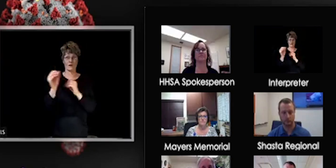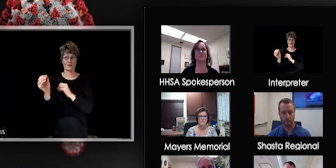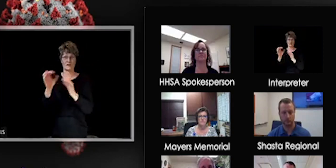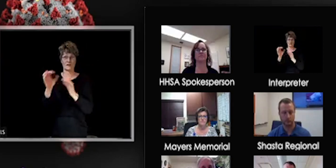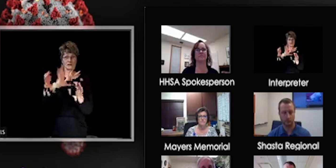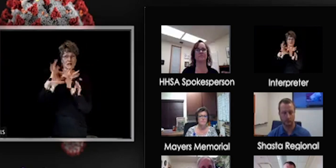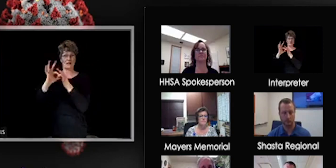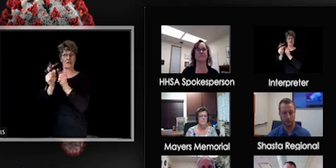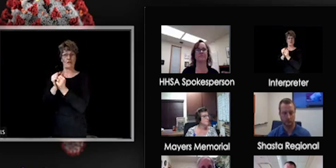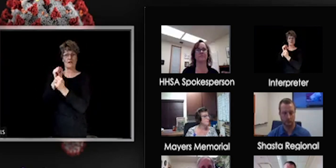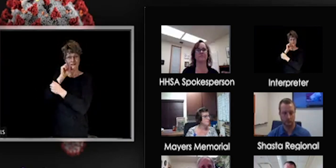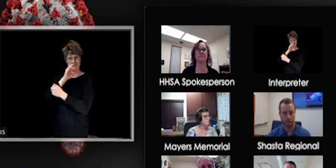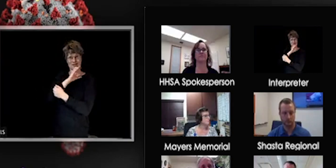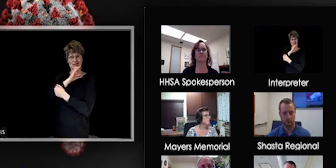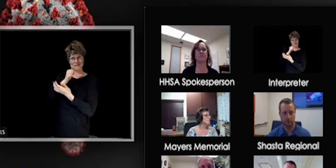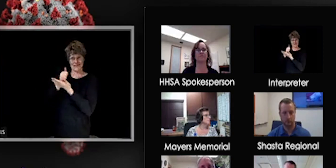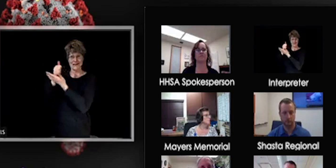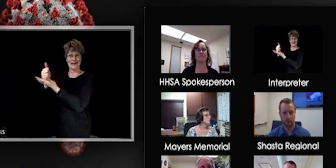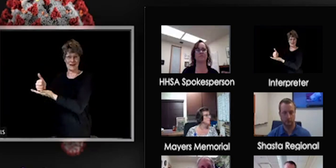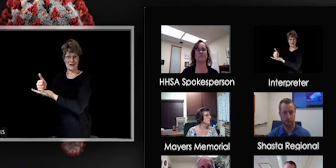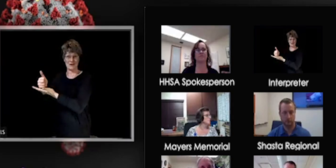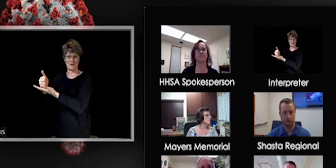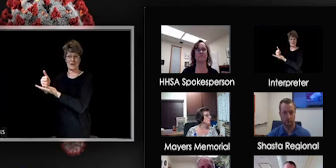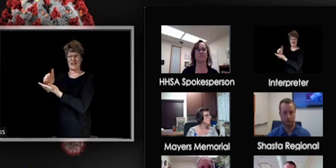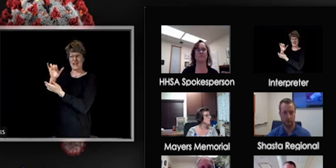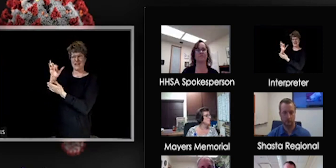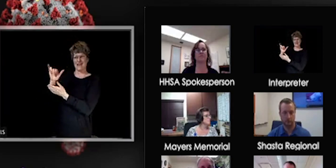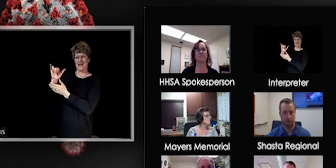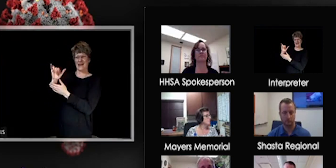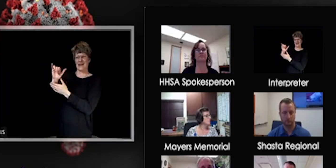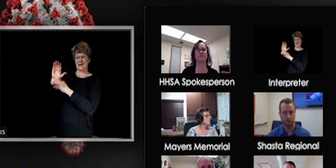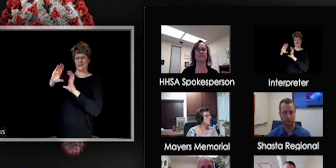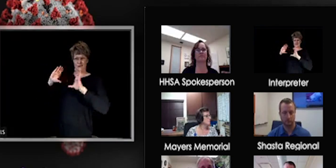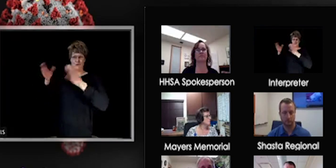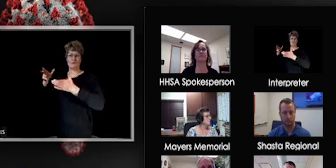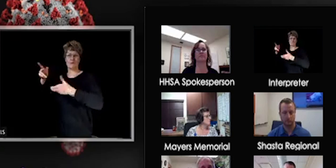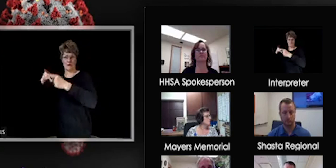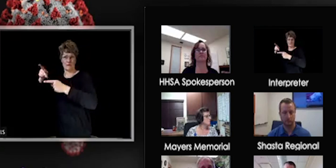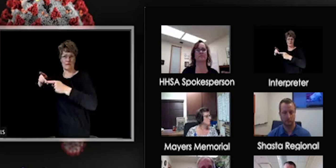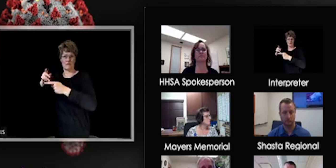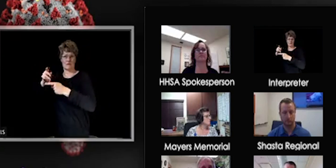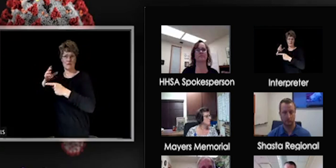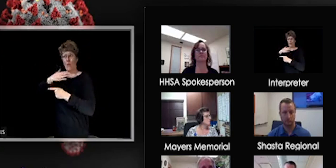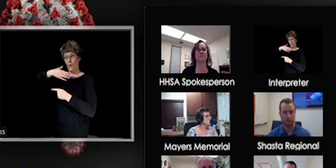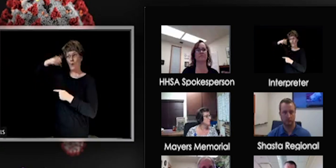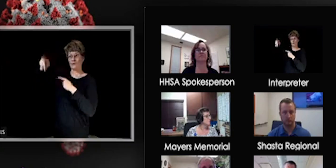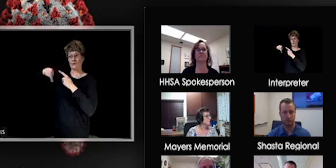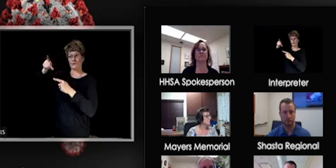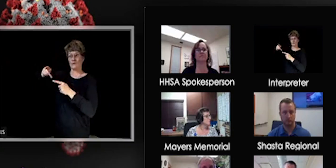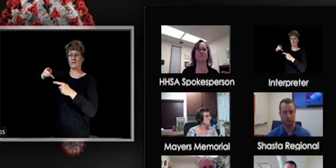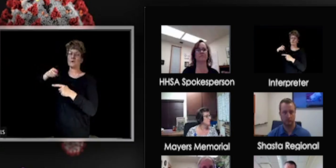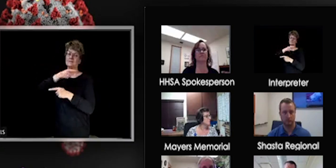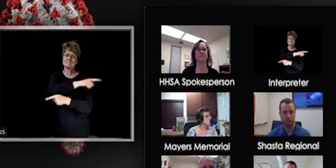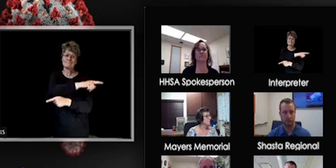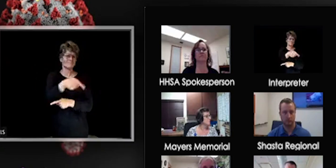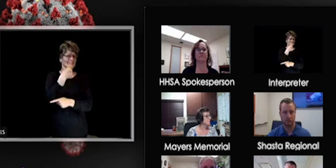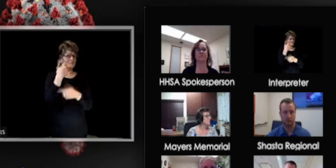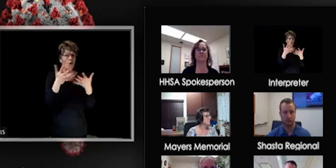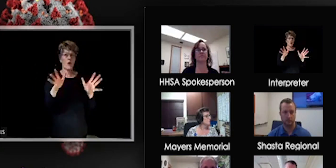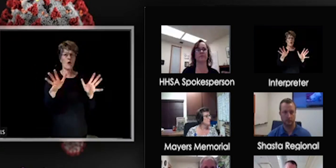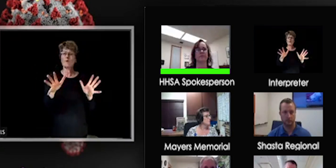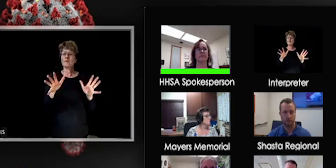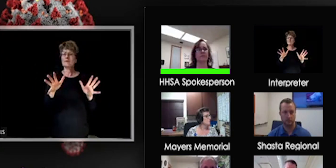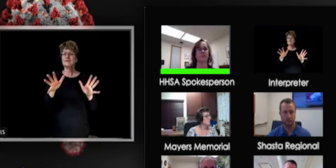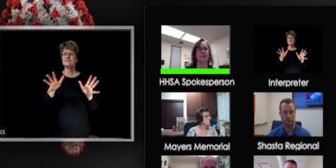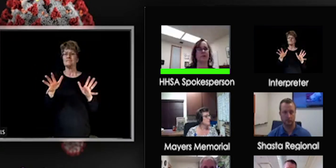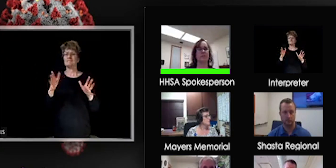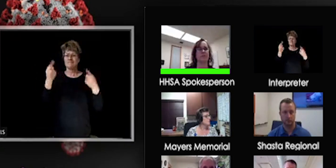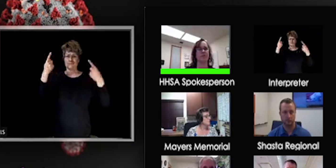to serve that population and so we did take a pass on that one.